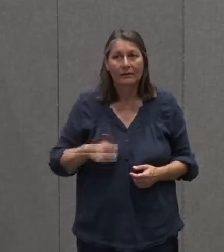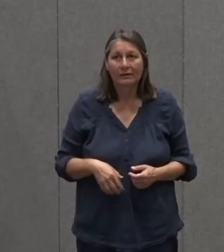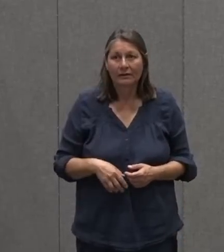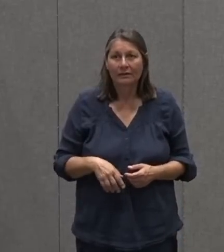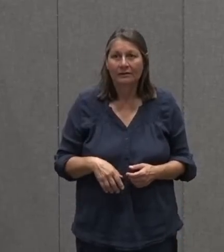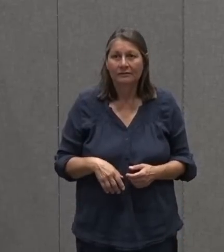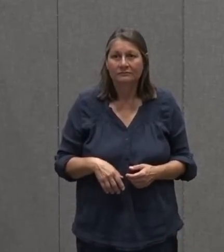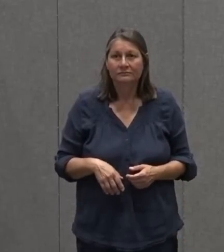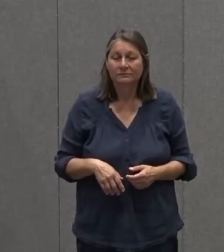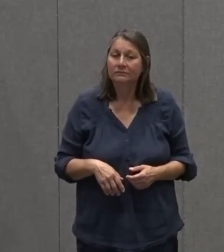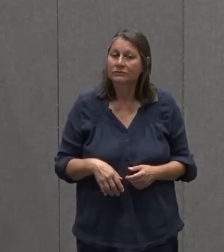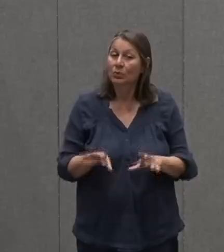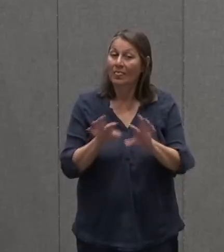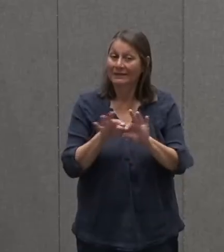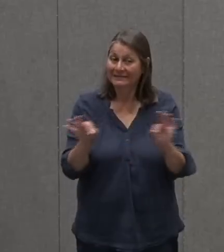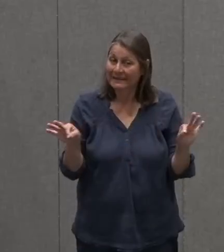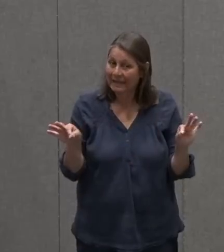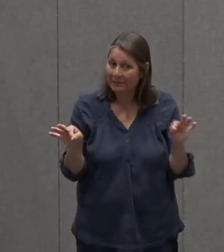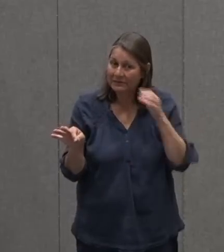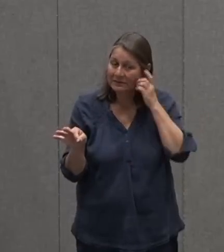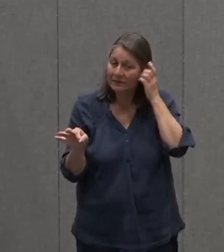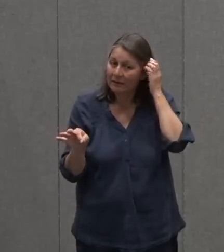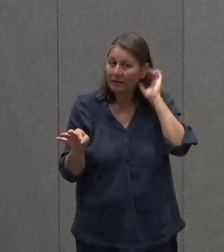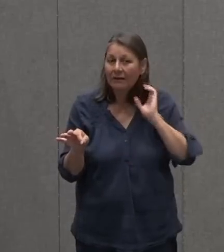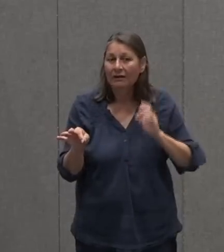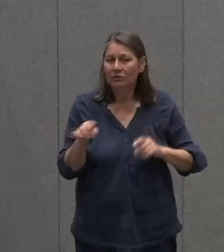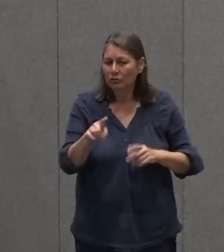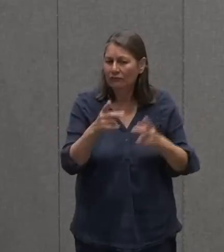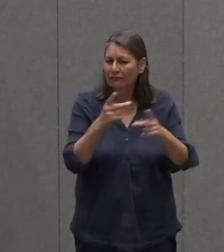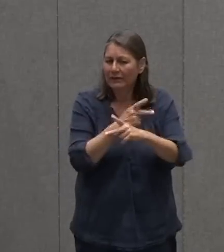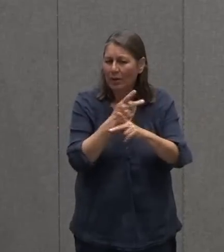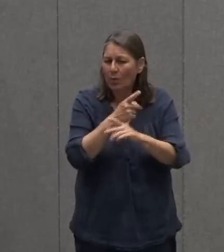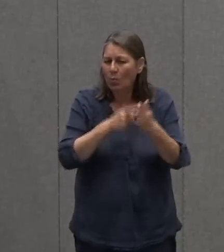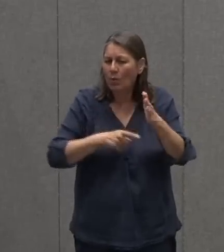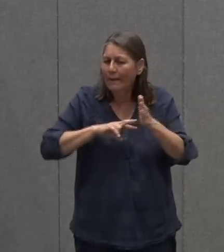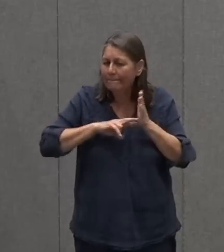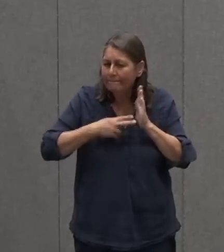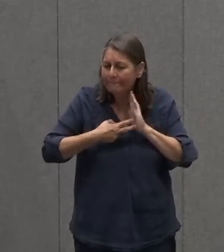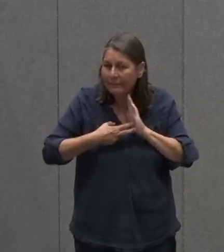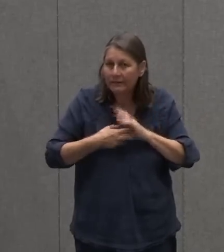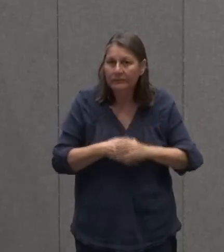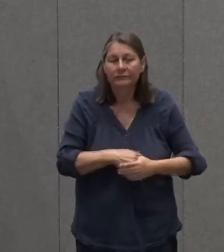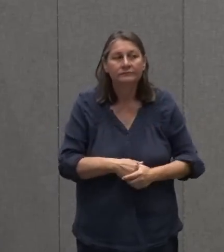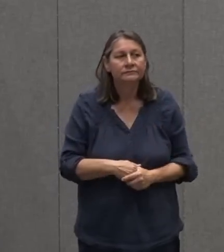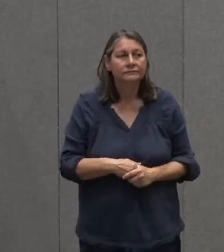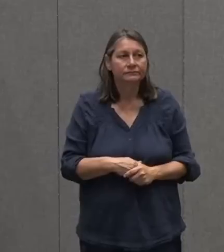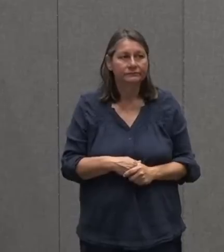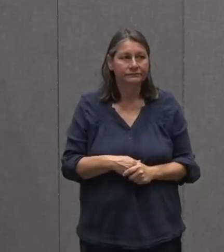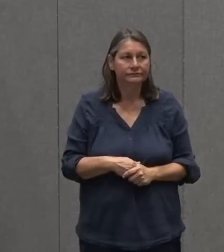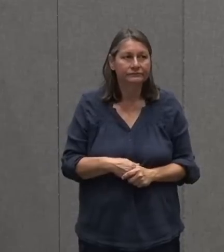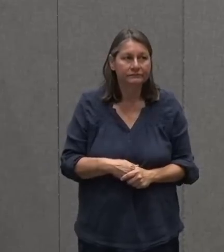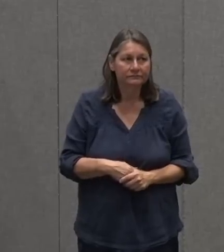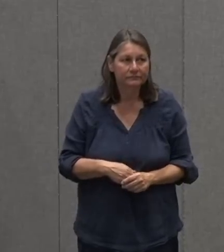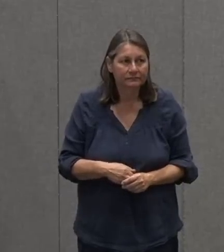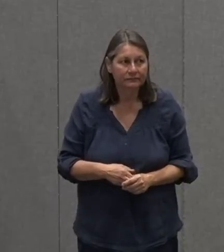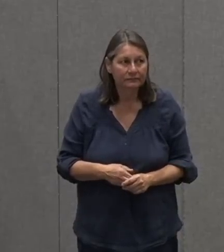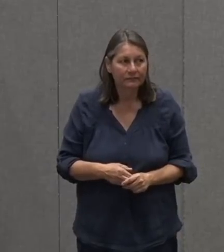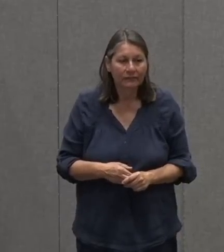and I'm gonna ask you a few questions about that, okay. So, in order to do this, we kind of don't have any numbers.